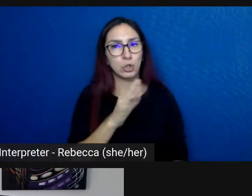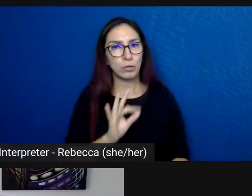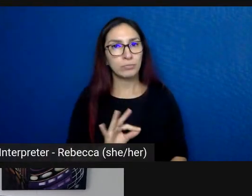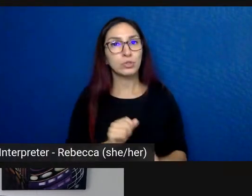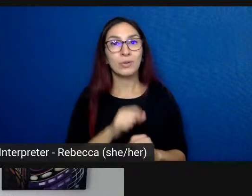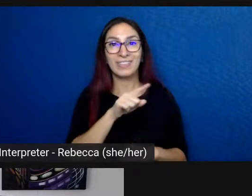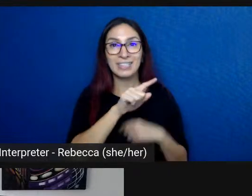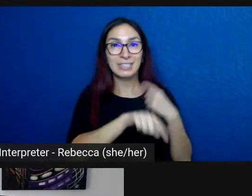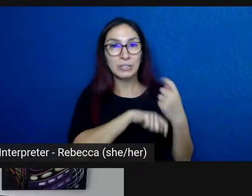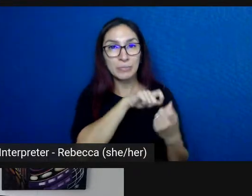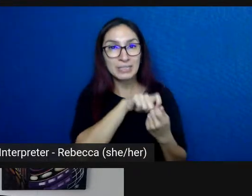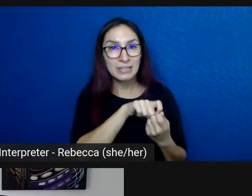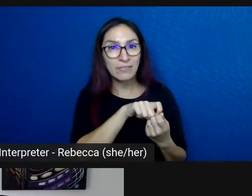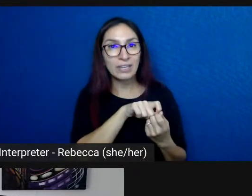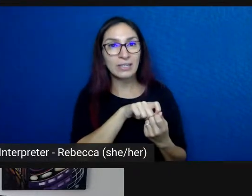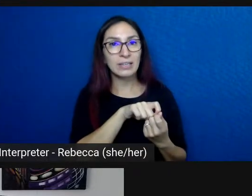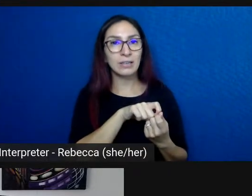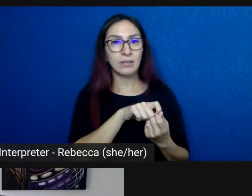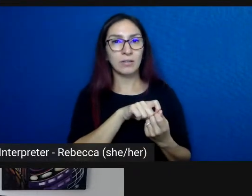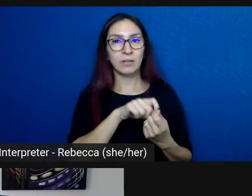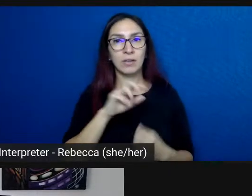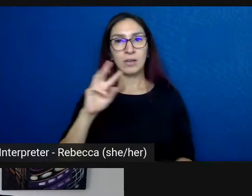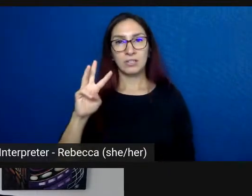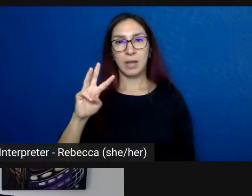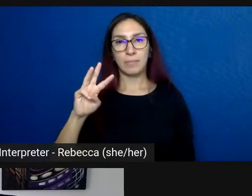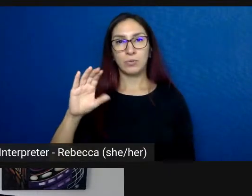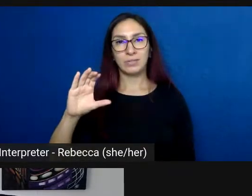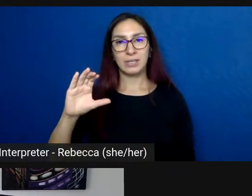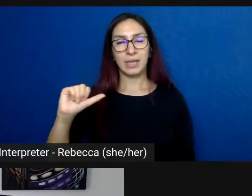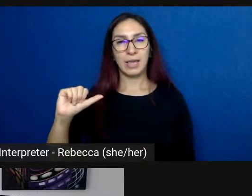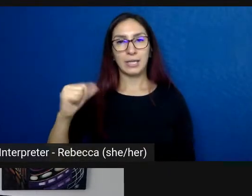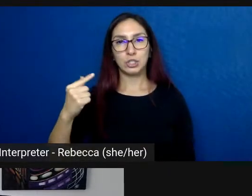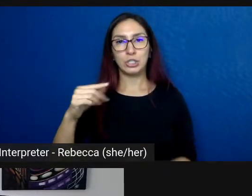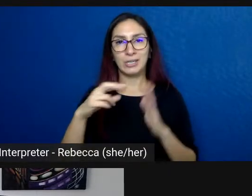There is another question from Curtis and this is a good one.